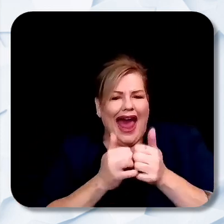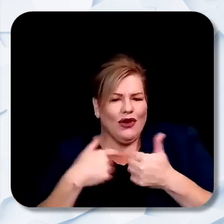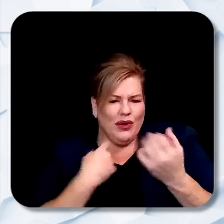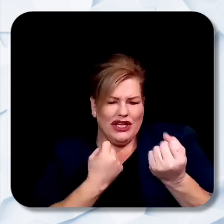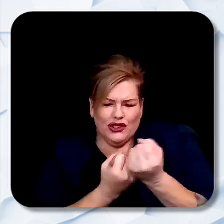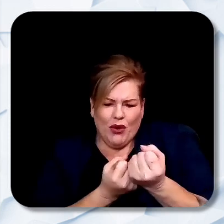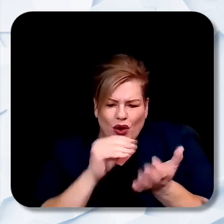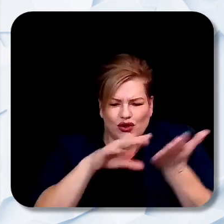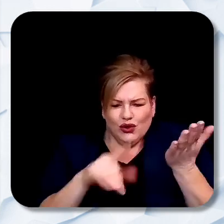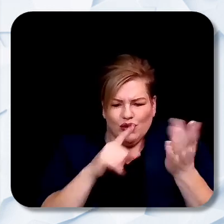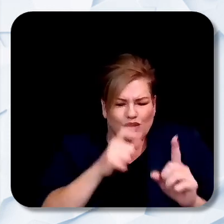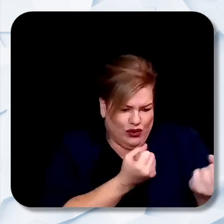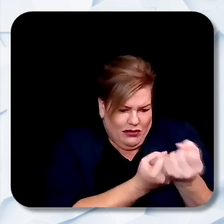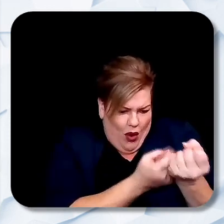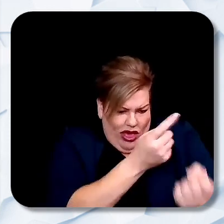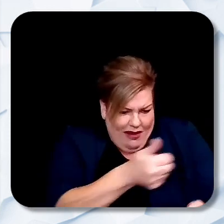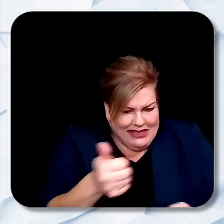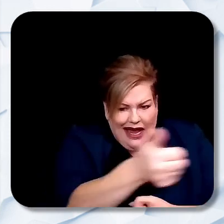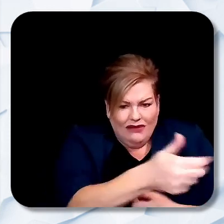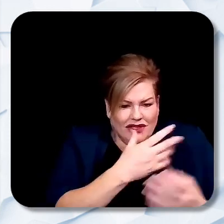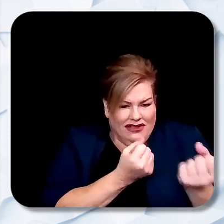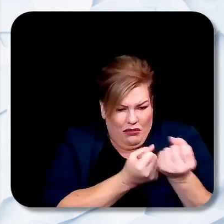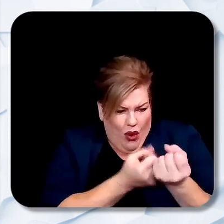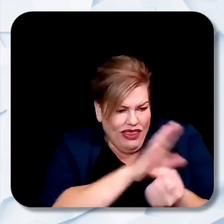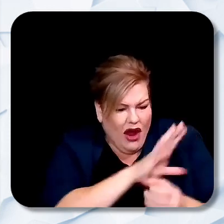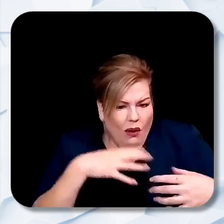students to advocate for their own health, to advocate for the health of their peers,